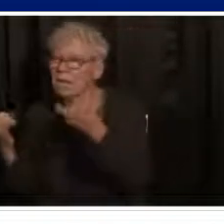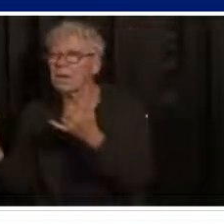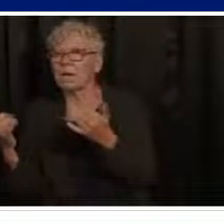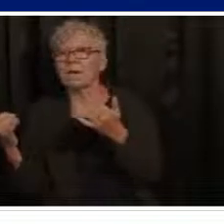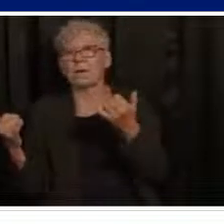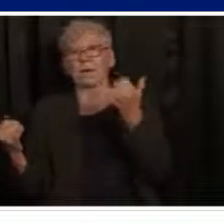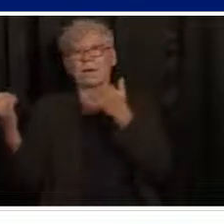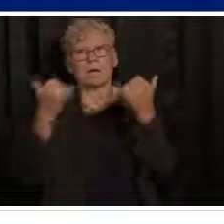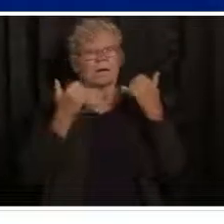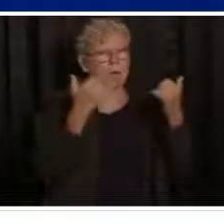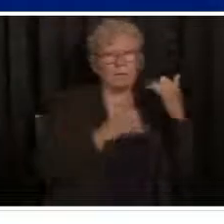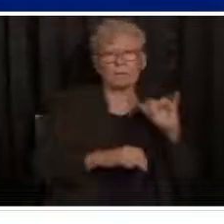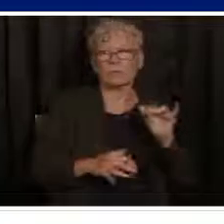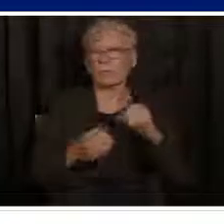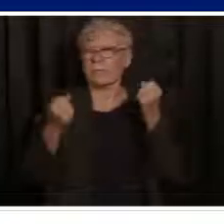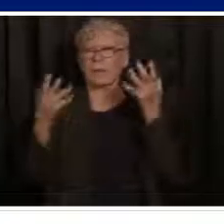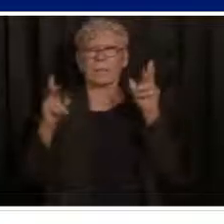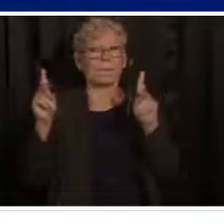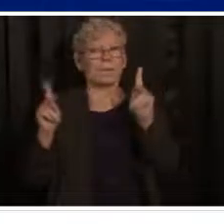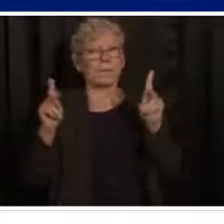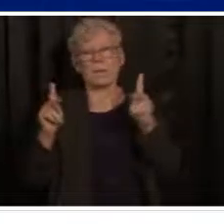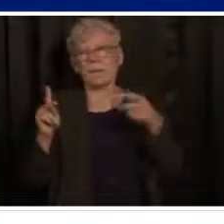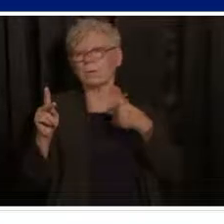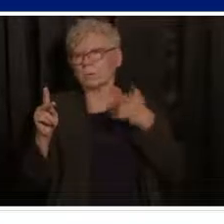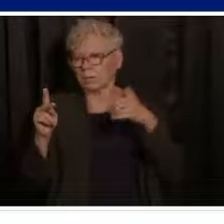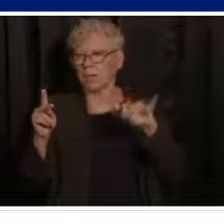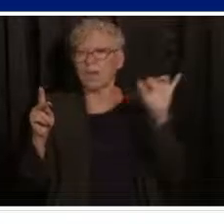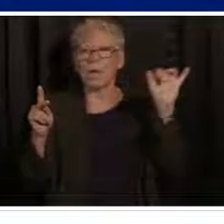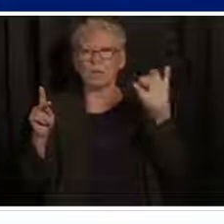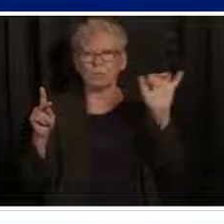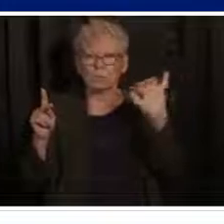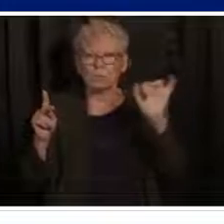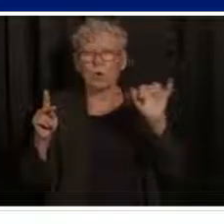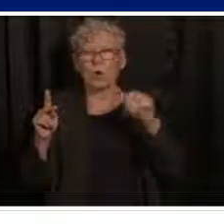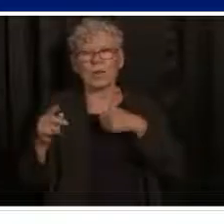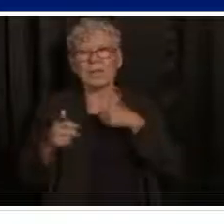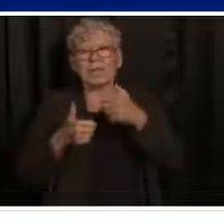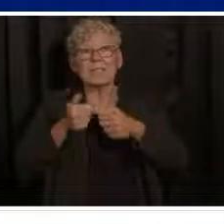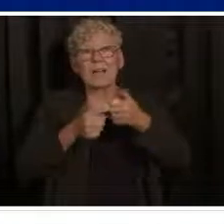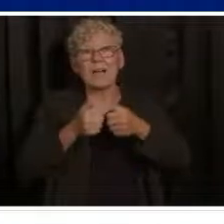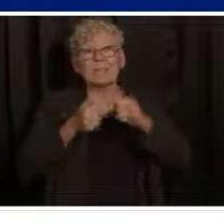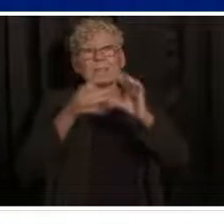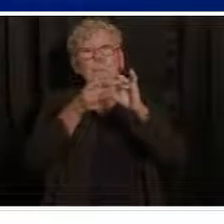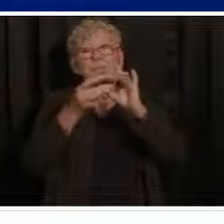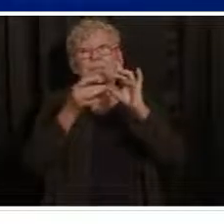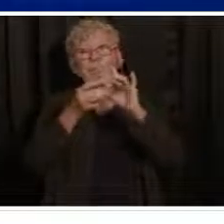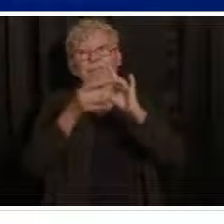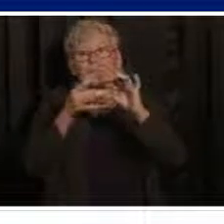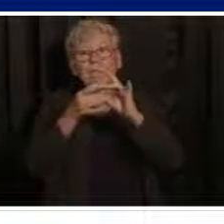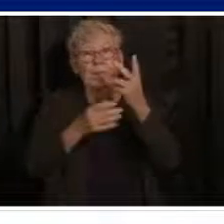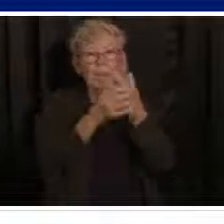start of the campaign in June. we've spent more than 918 918 thousand text messages both in English and Spanish when